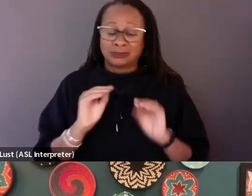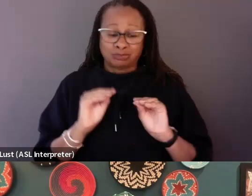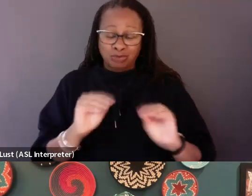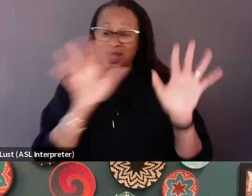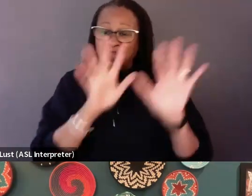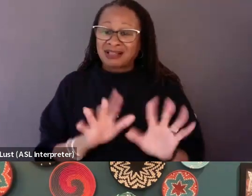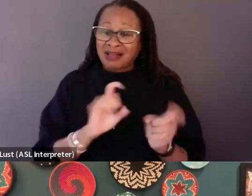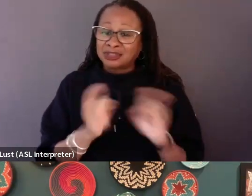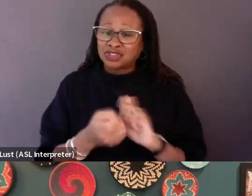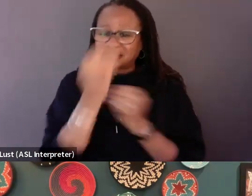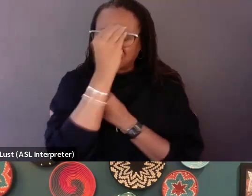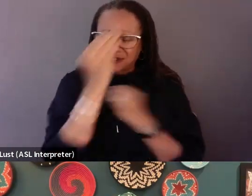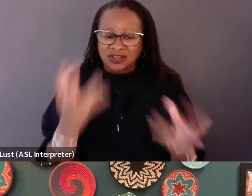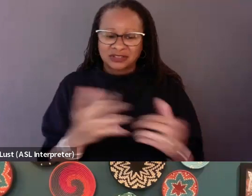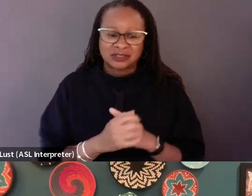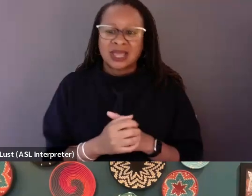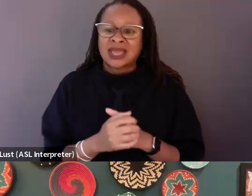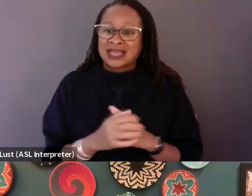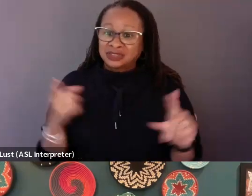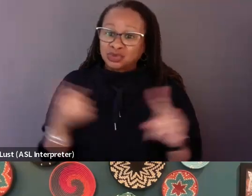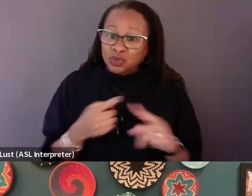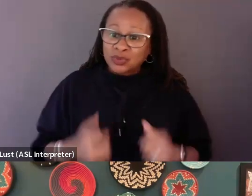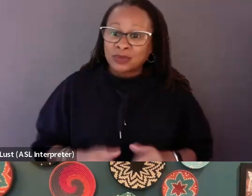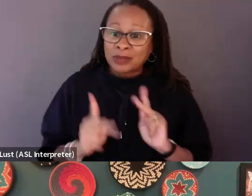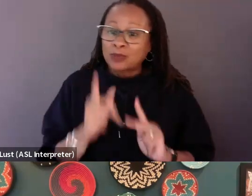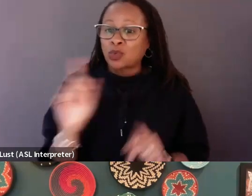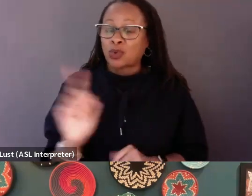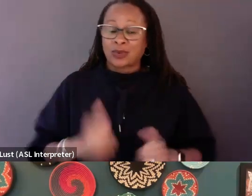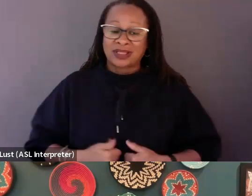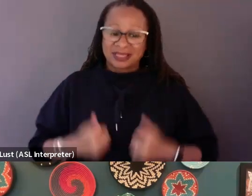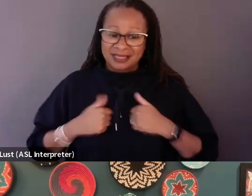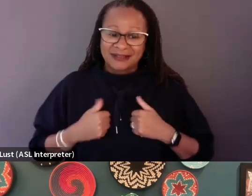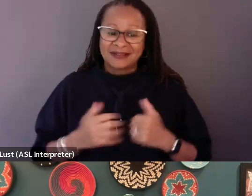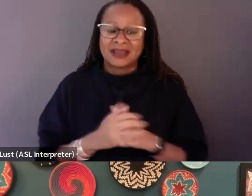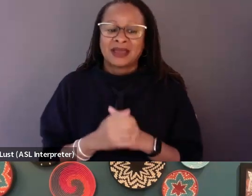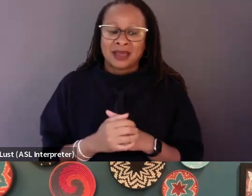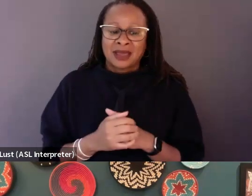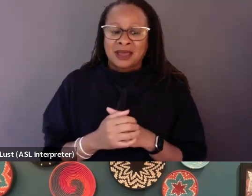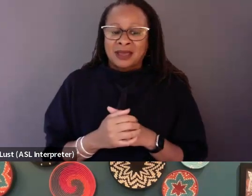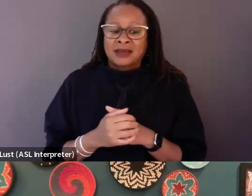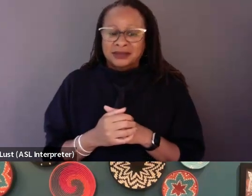and form which is lived through the people who we are living their lives with over a period of 97 minutes.